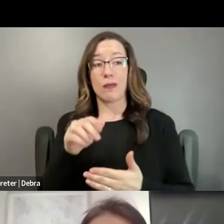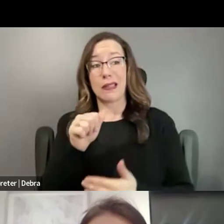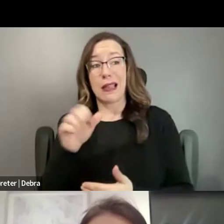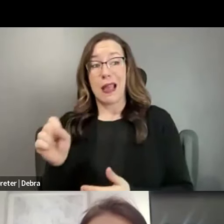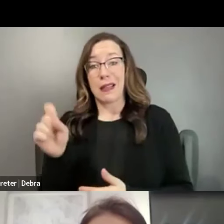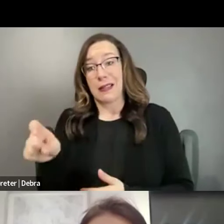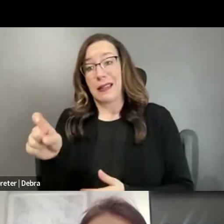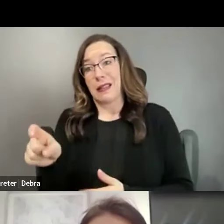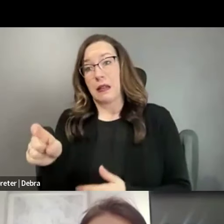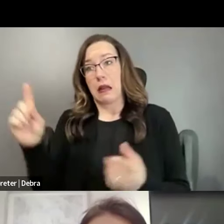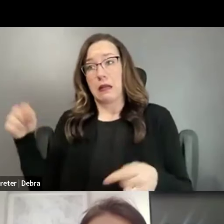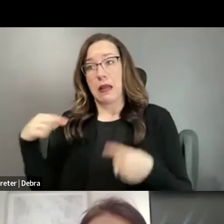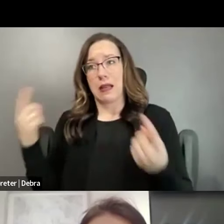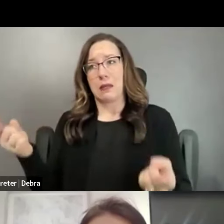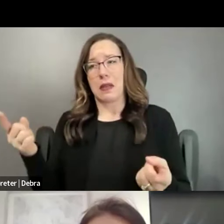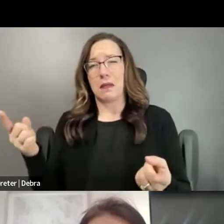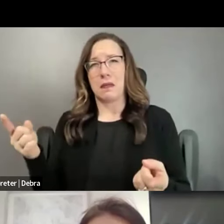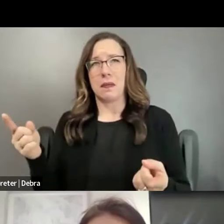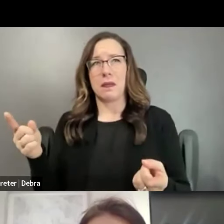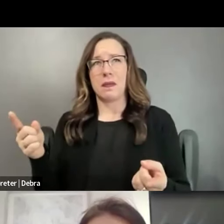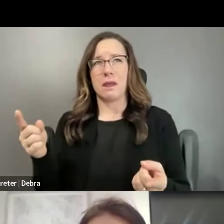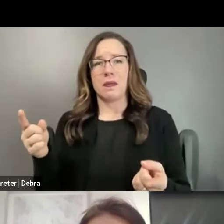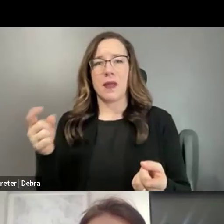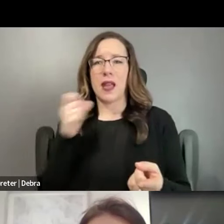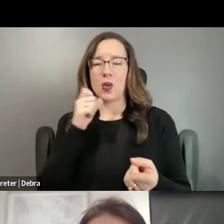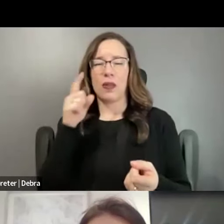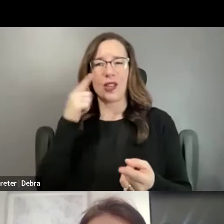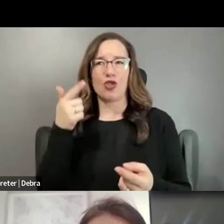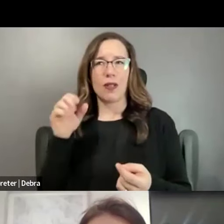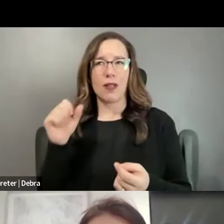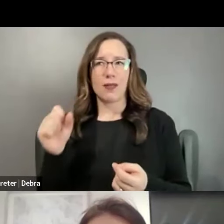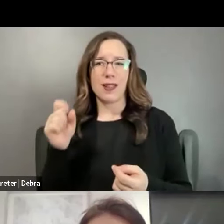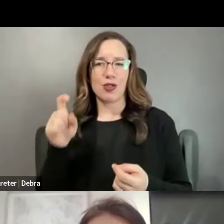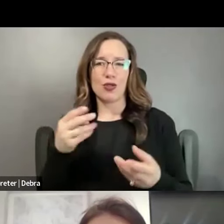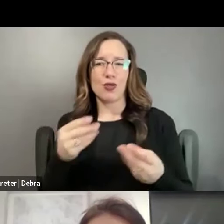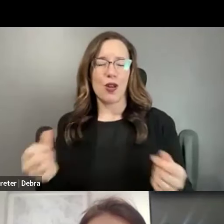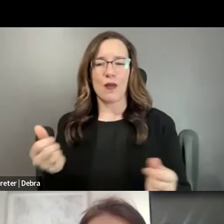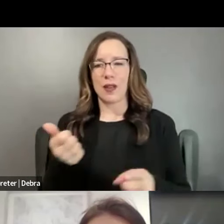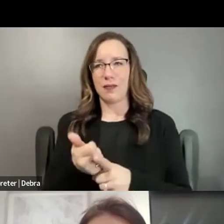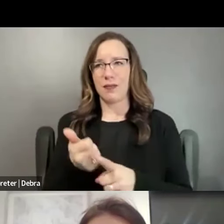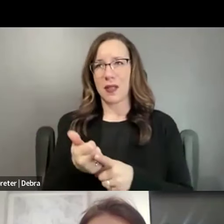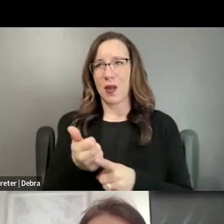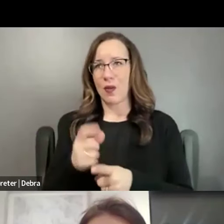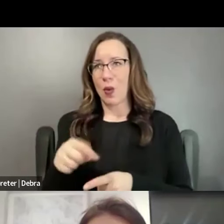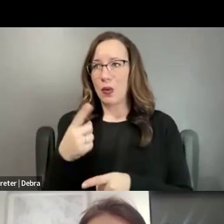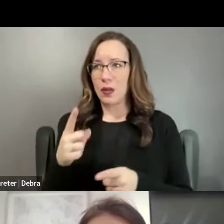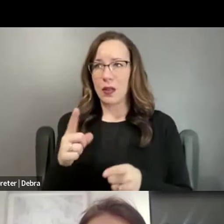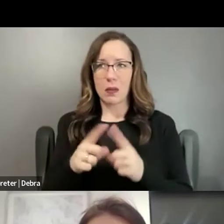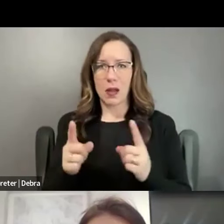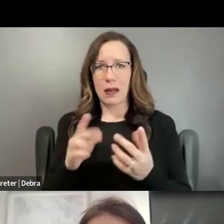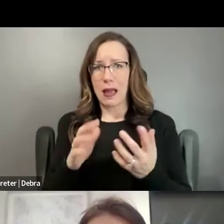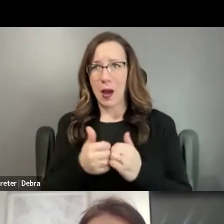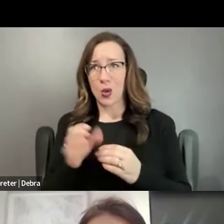I don't think there's a problem for the GSA to solve by itself. But how do we get you funding?